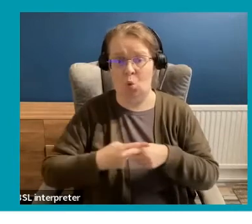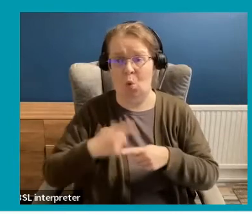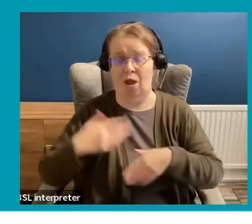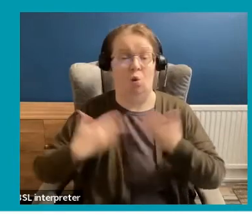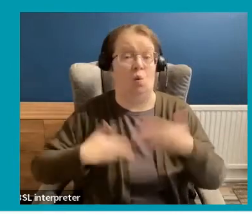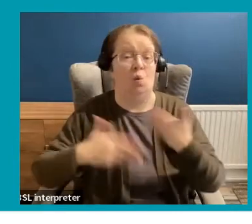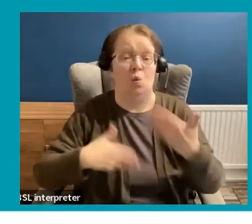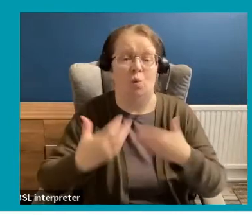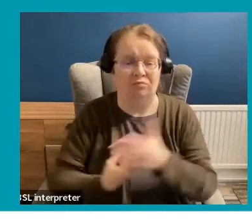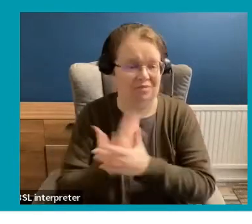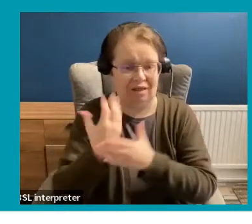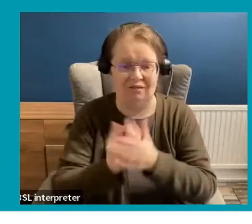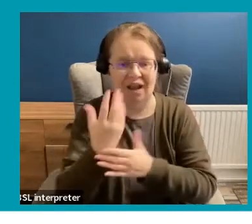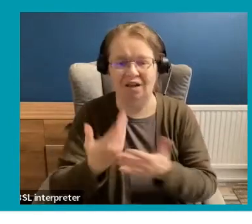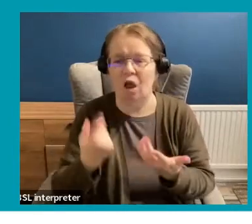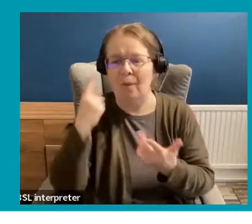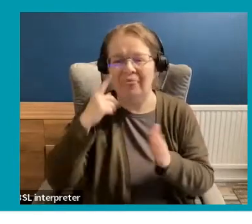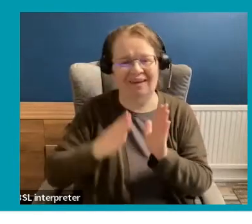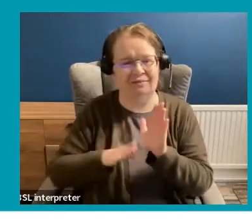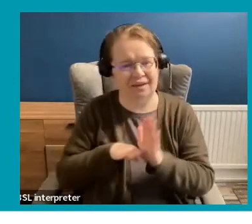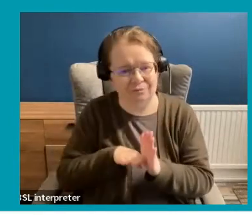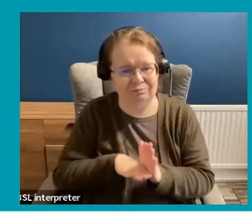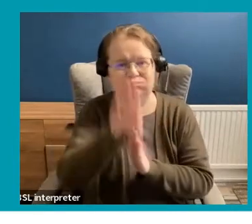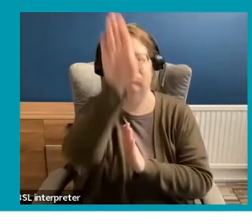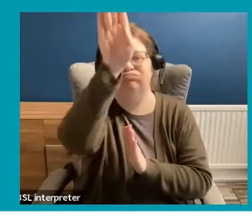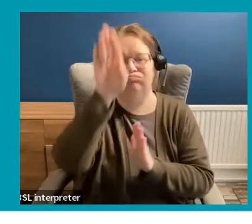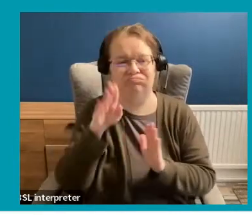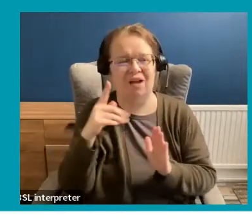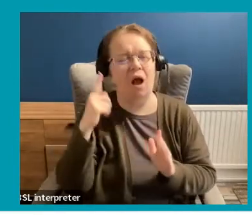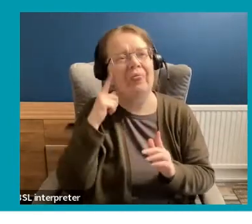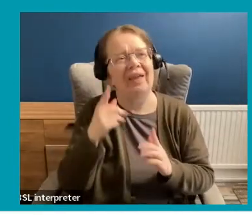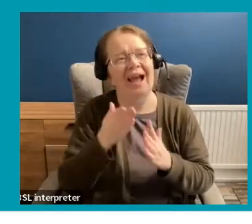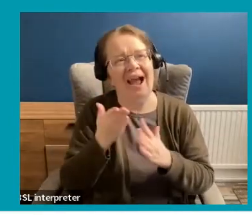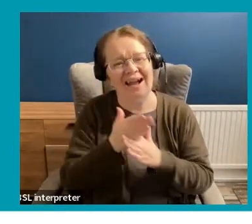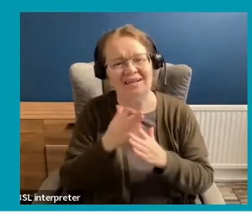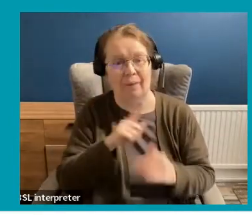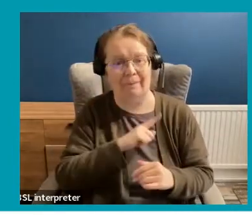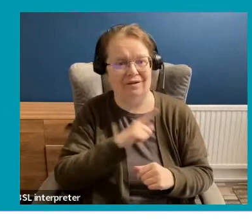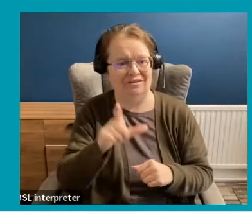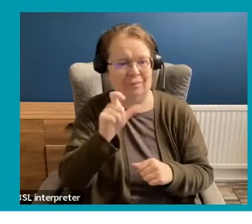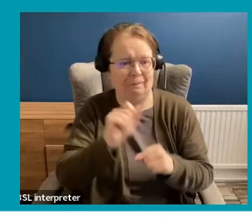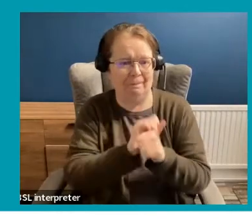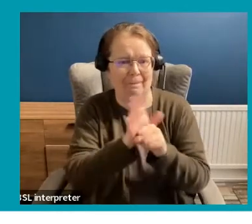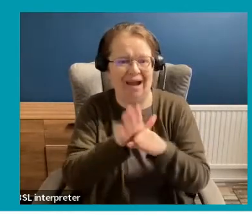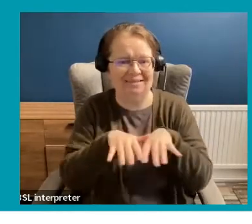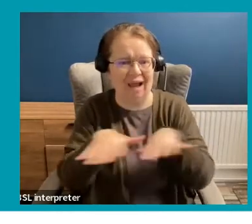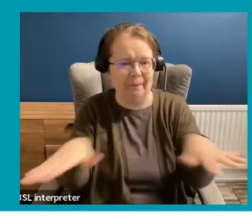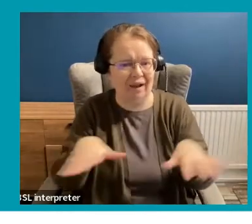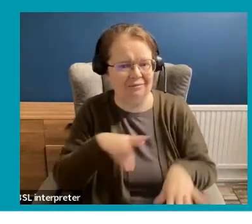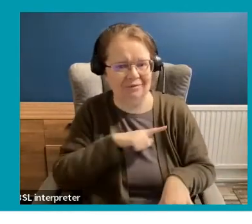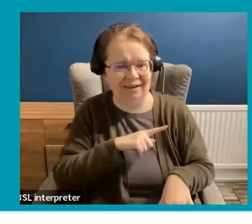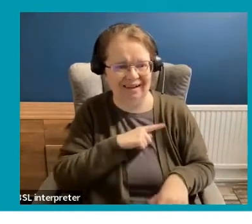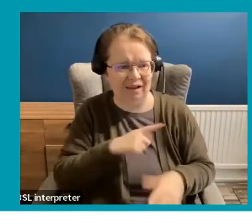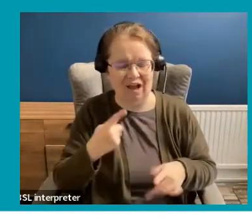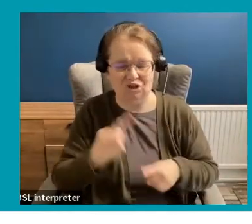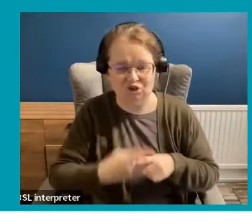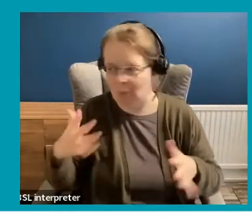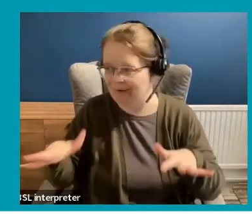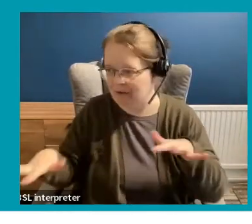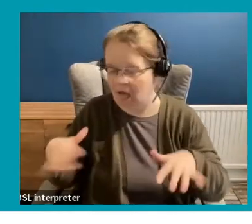But think about accelerated accessibility and the pandemic because people working from home using